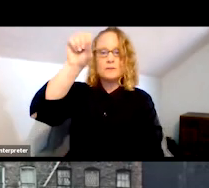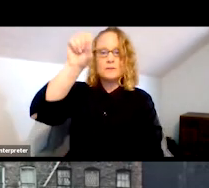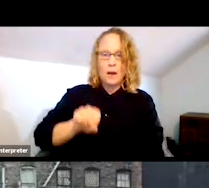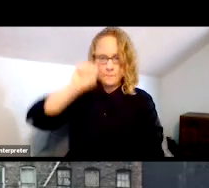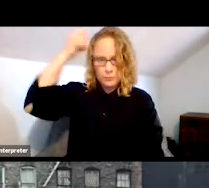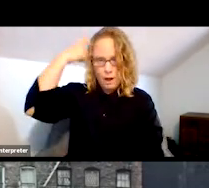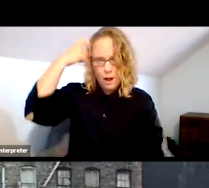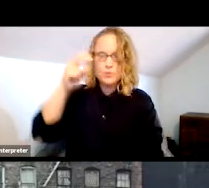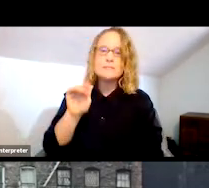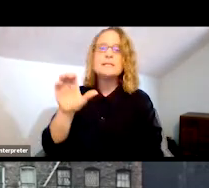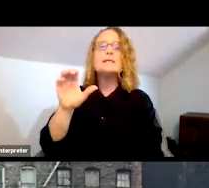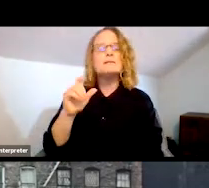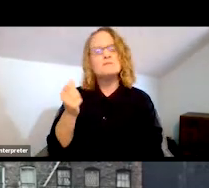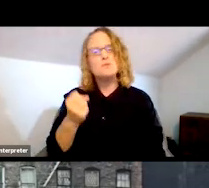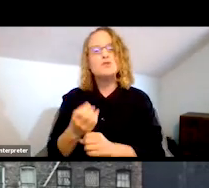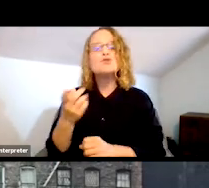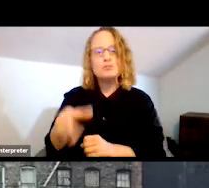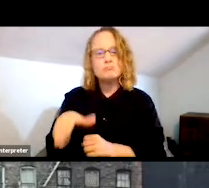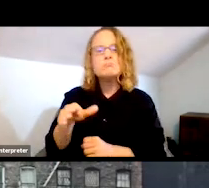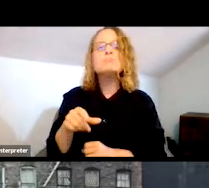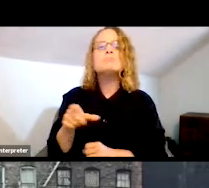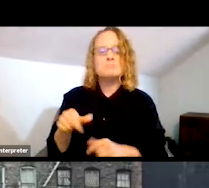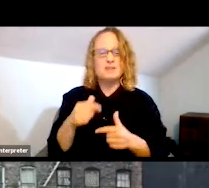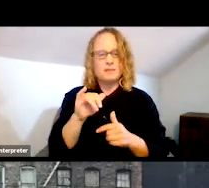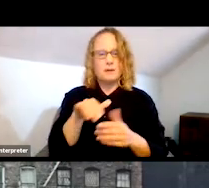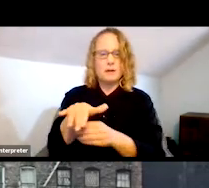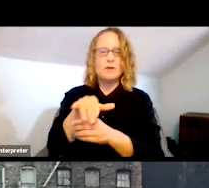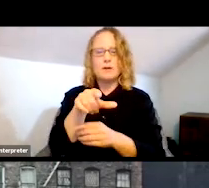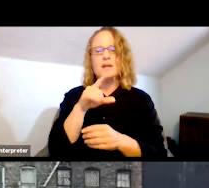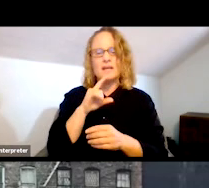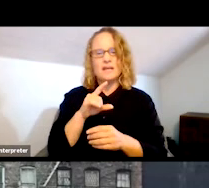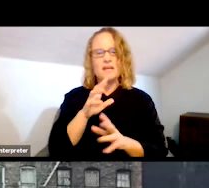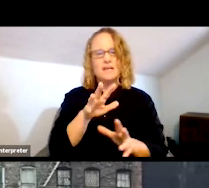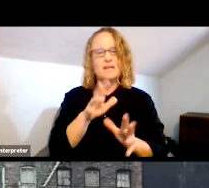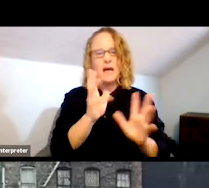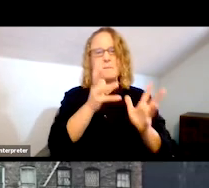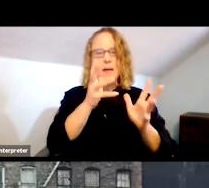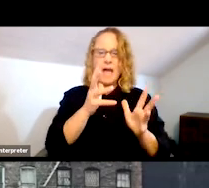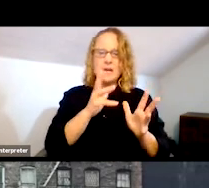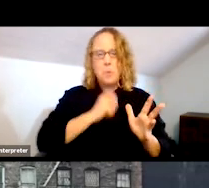with the fact that I was, maybe I was actually a victim of a broader sense of trauma. The next slide, please.